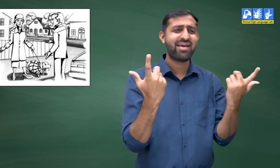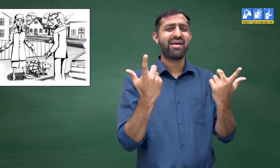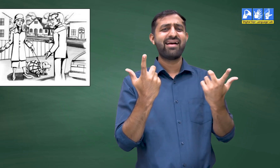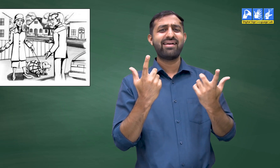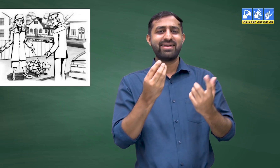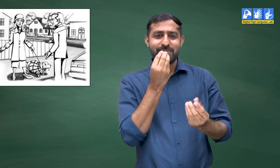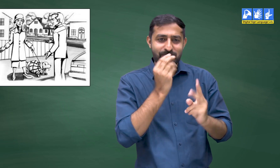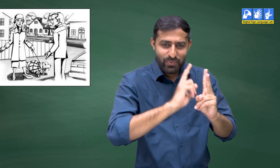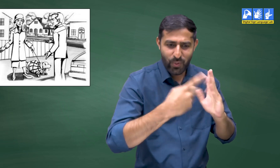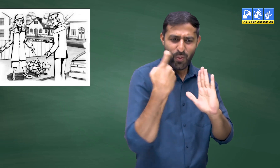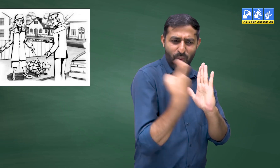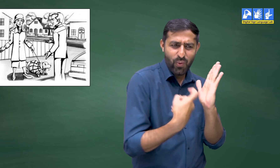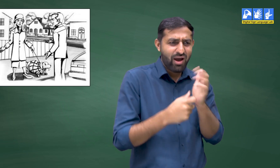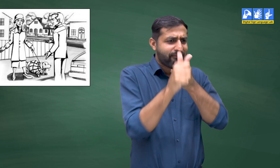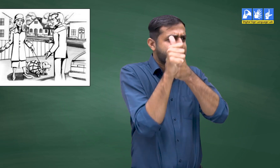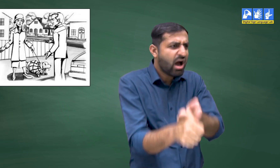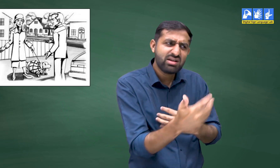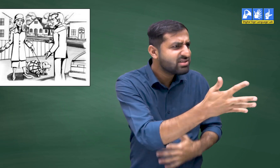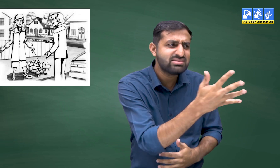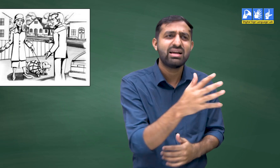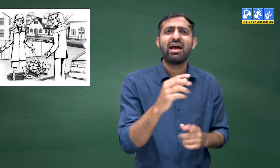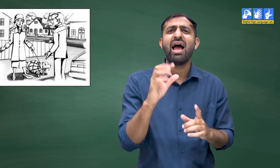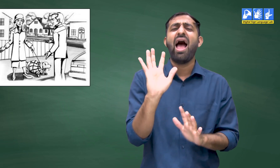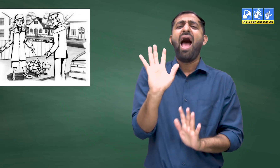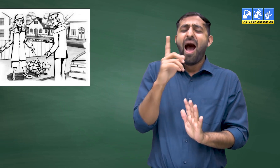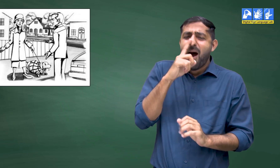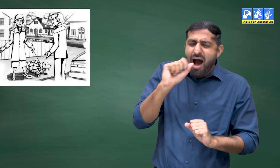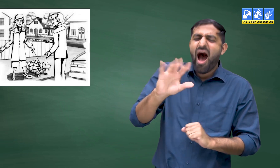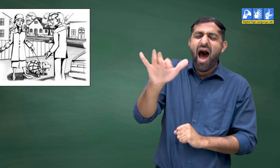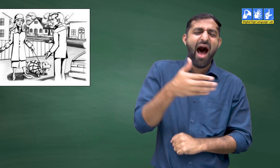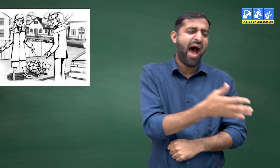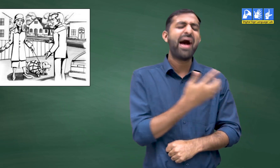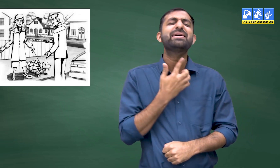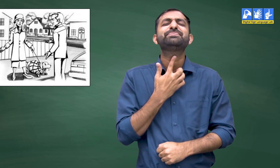He said," Are you not following the schedule of diet and exercises for Tricki?"